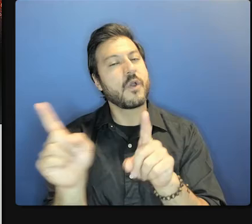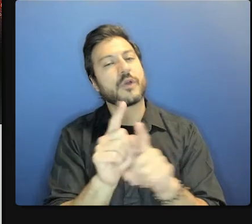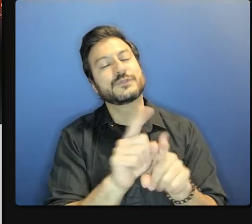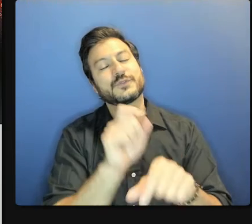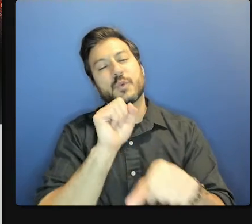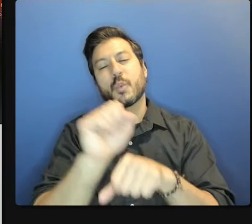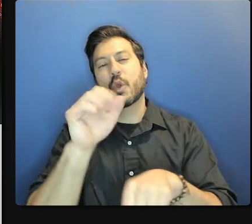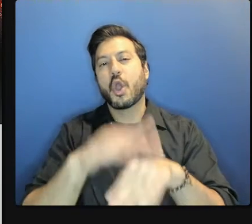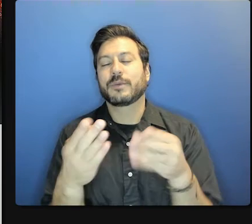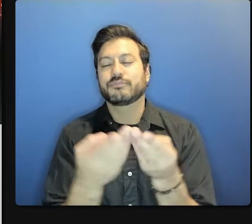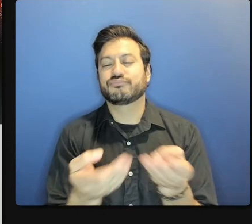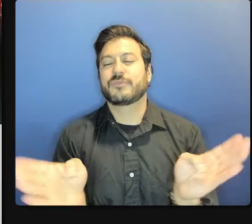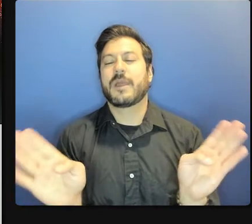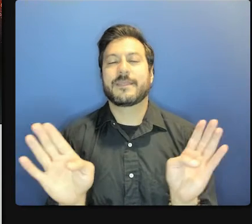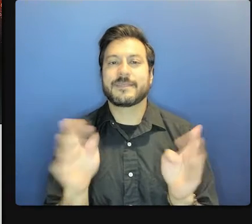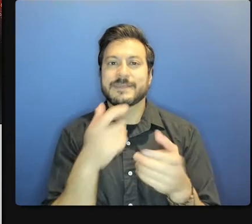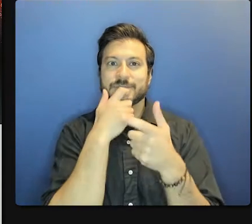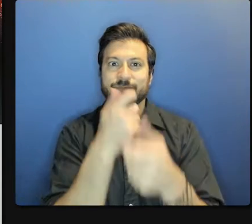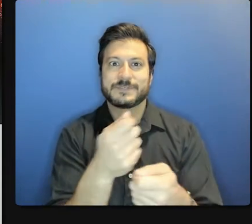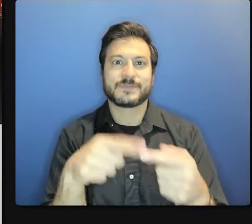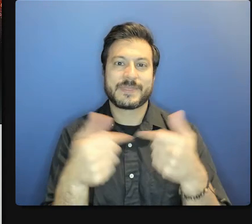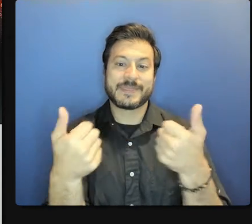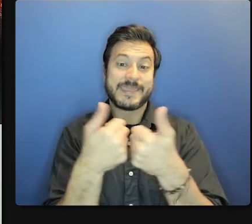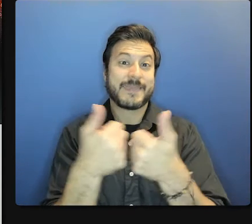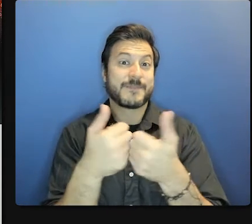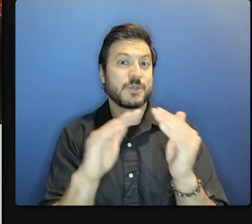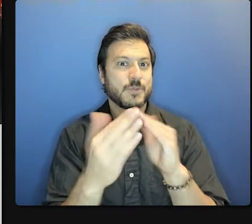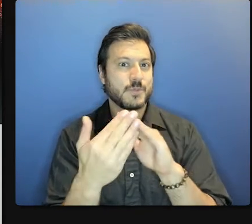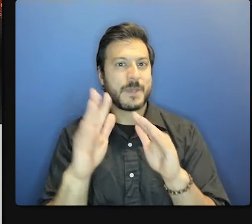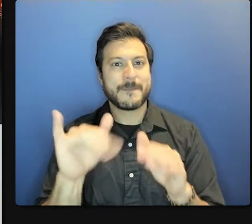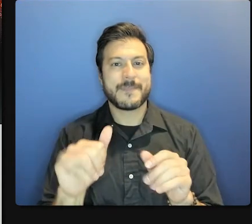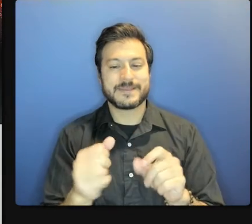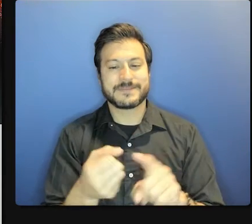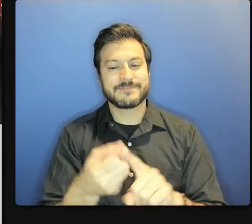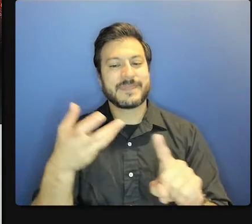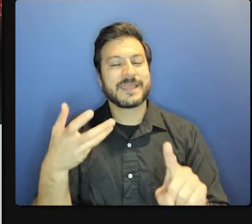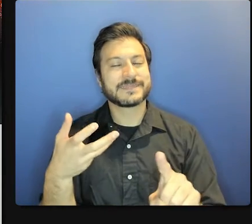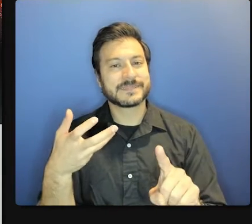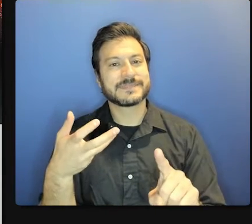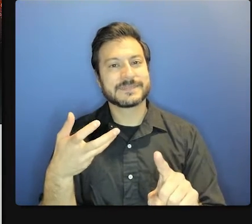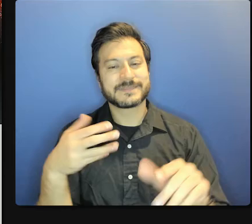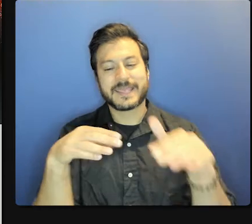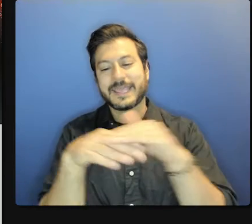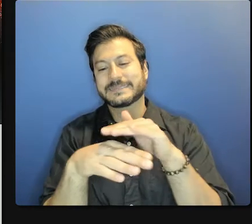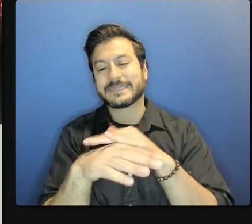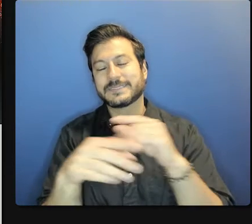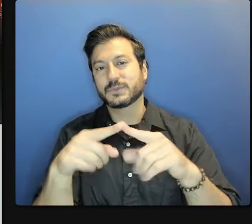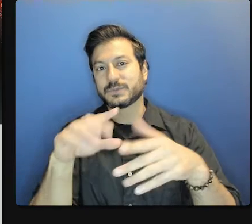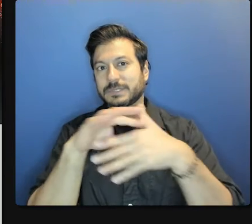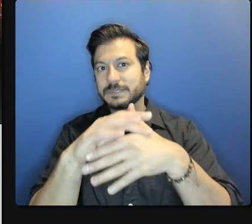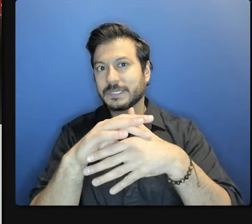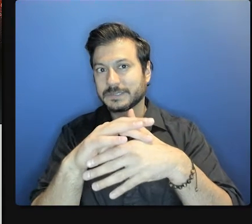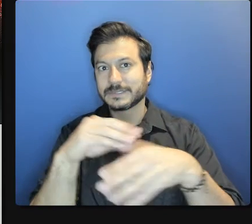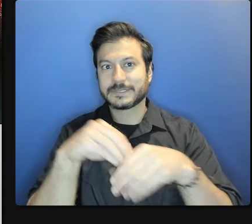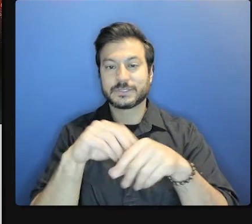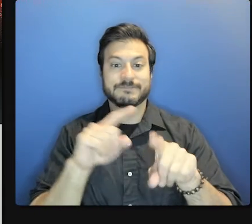But we're also working on broadening the interests to the gaming community by expanding access to the content